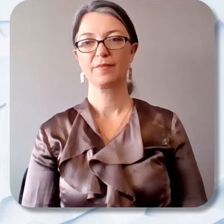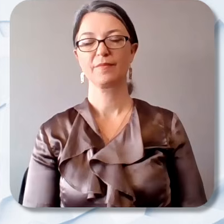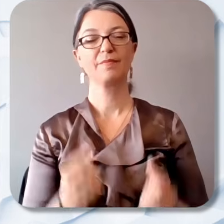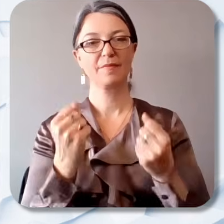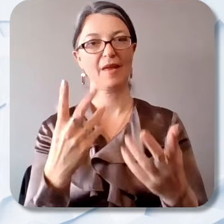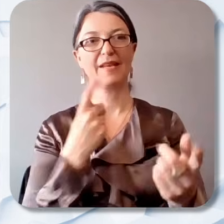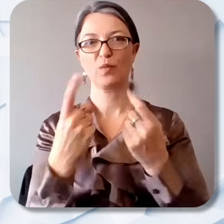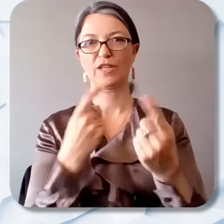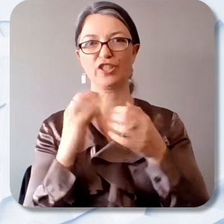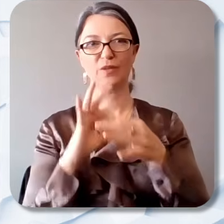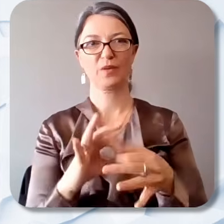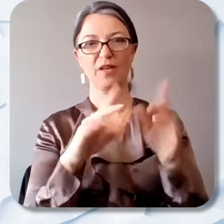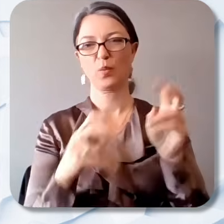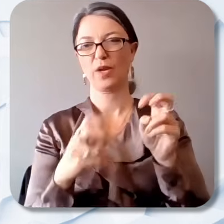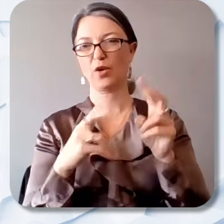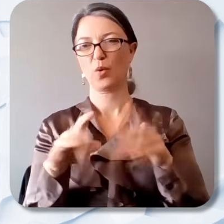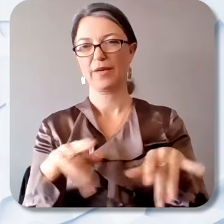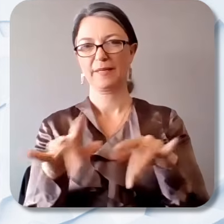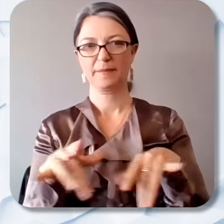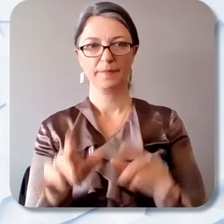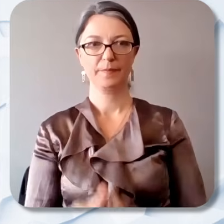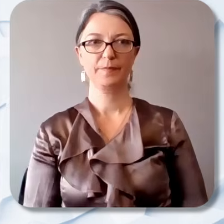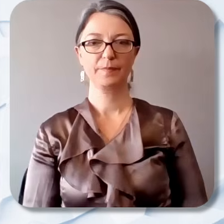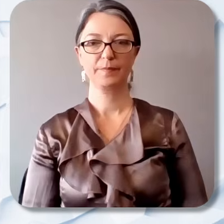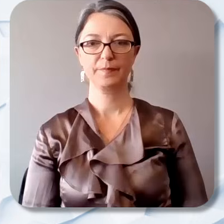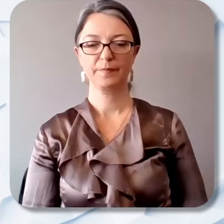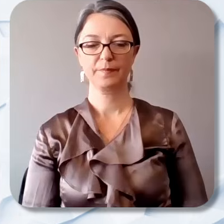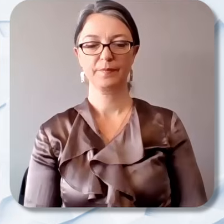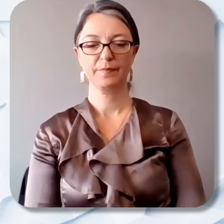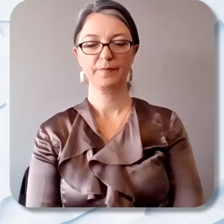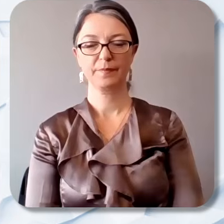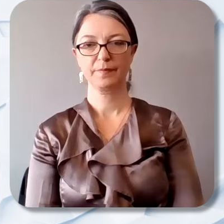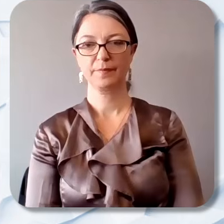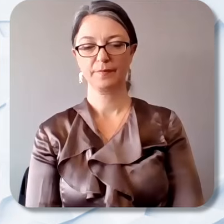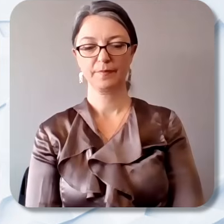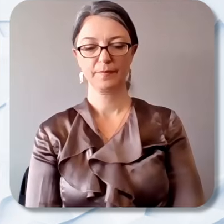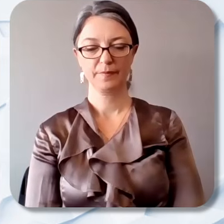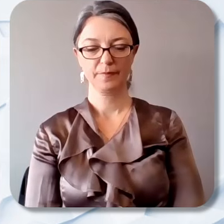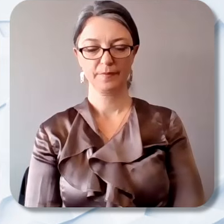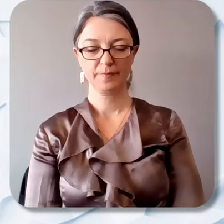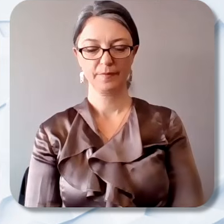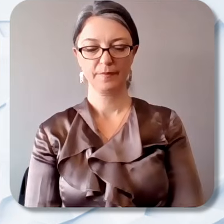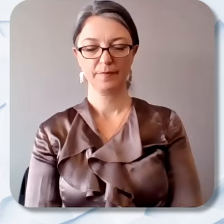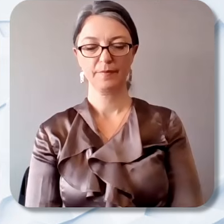I'm: just going through these.